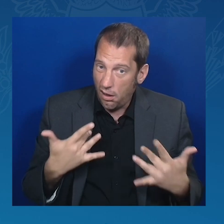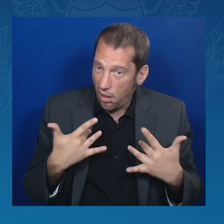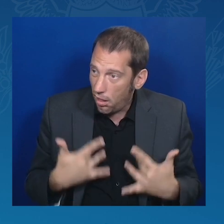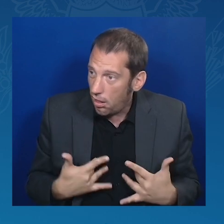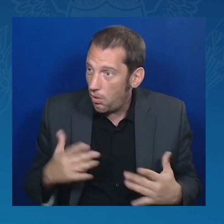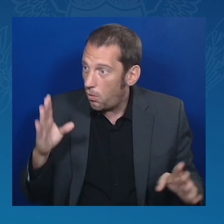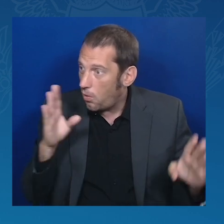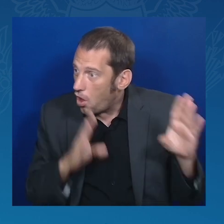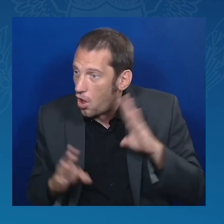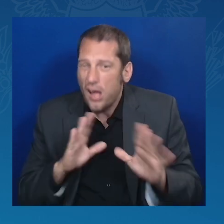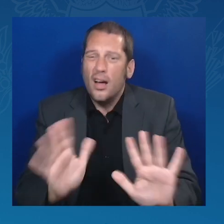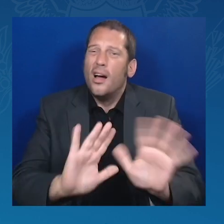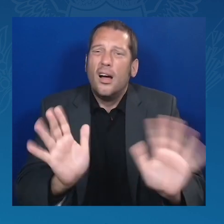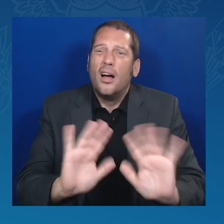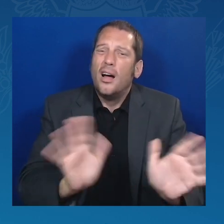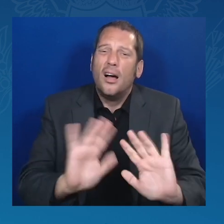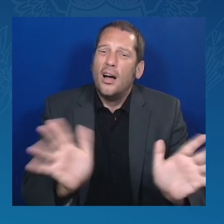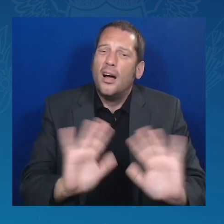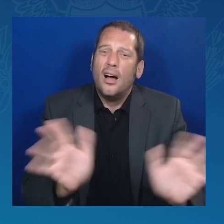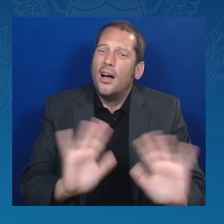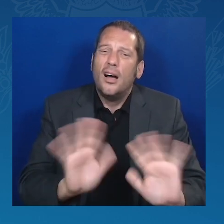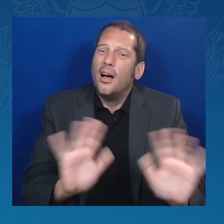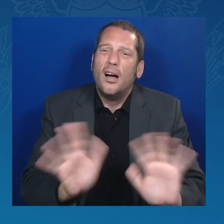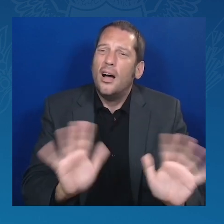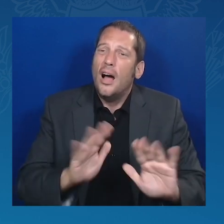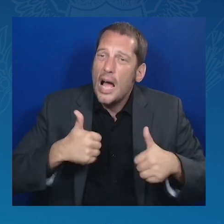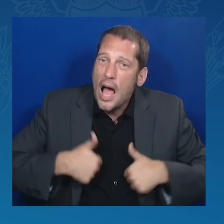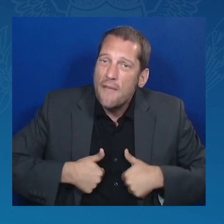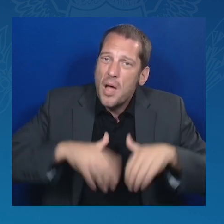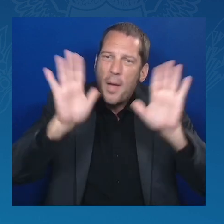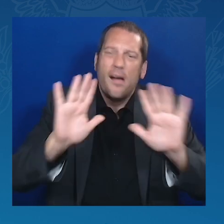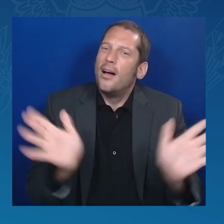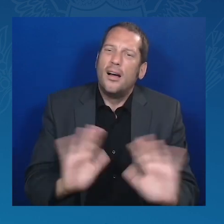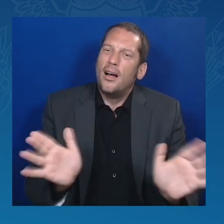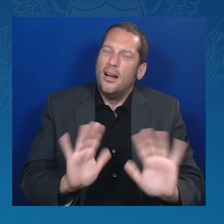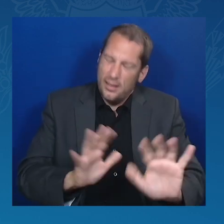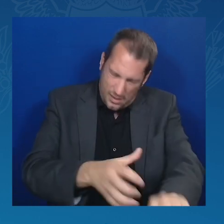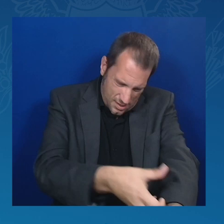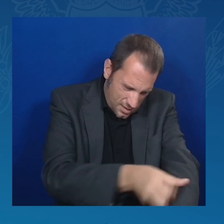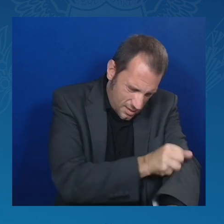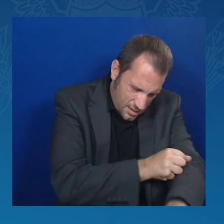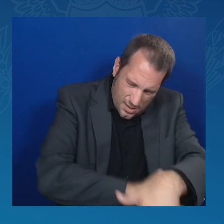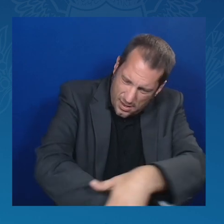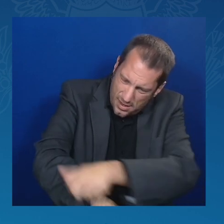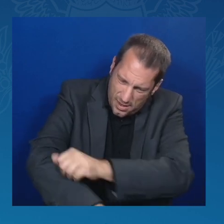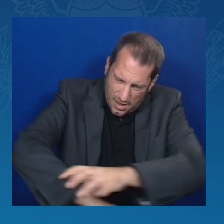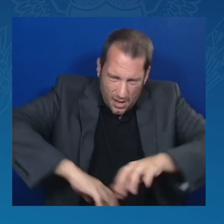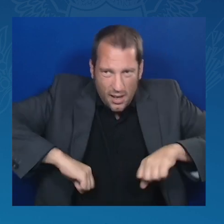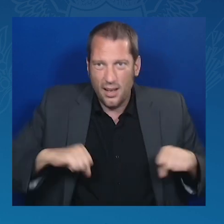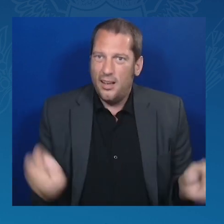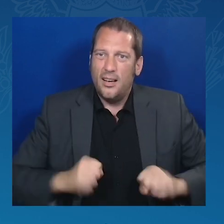It's time to roll up our sleeves. And that's why we're all here together. When you know what you stand for,